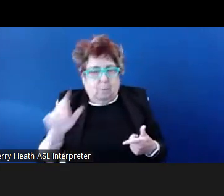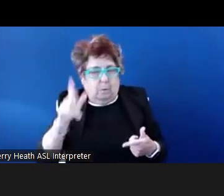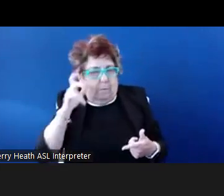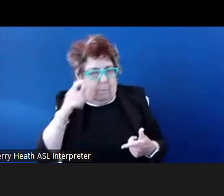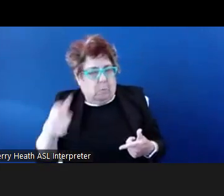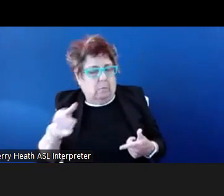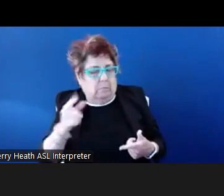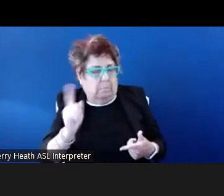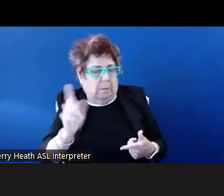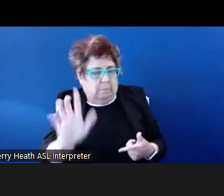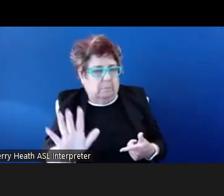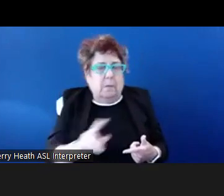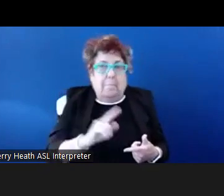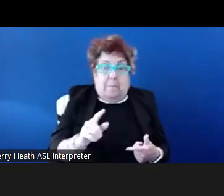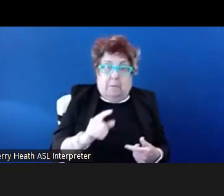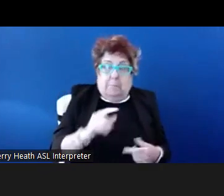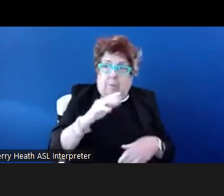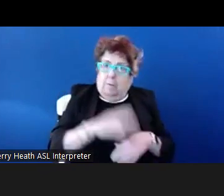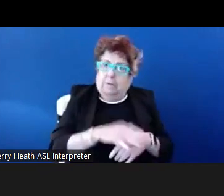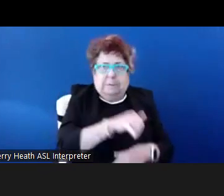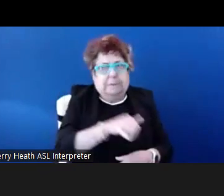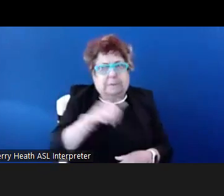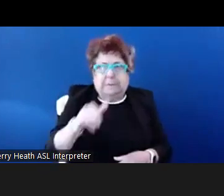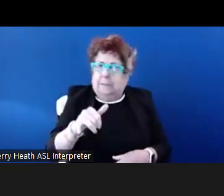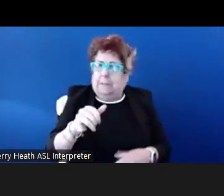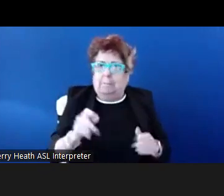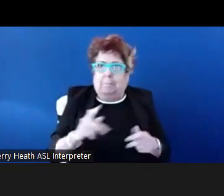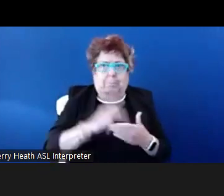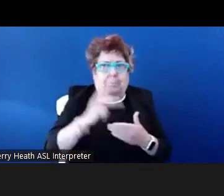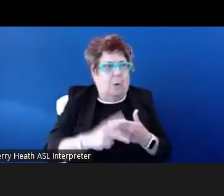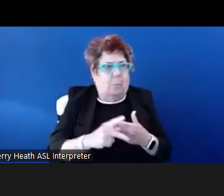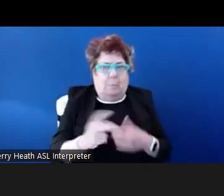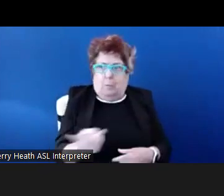leaders is such an incredible honor. I just want to thank everyone for